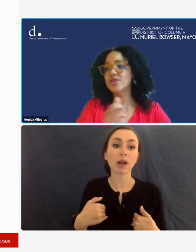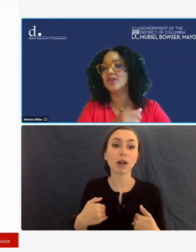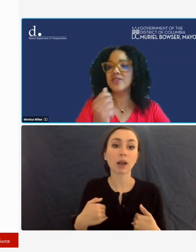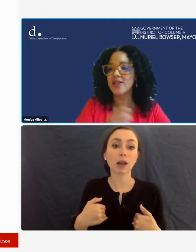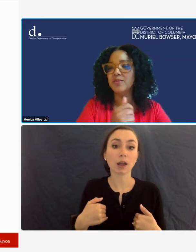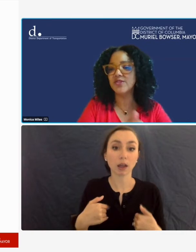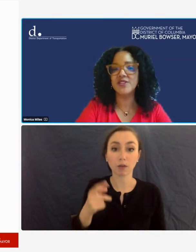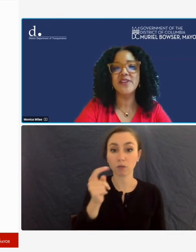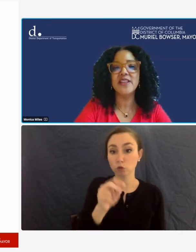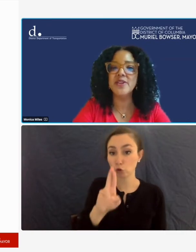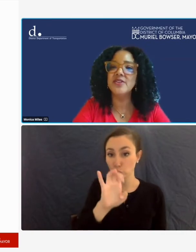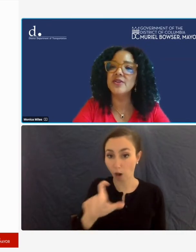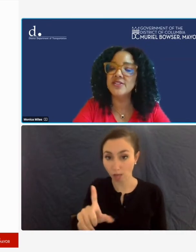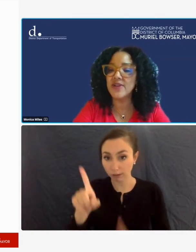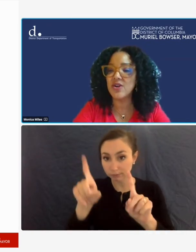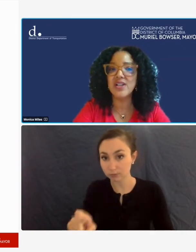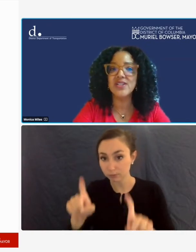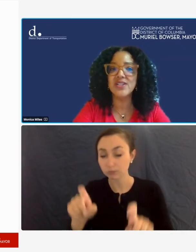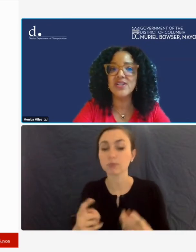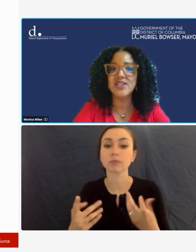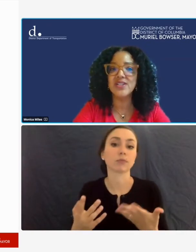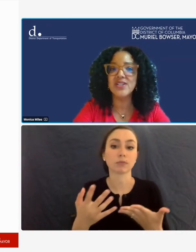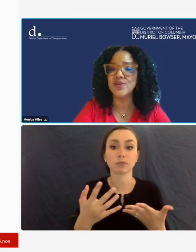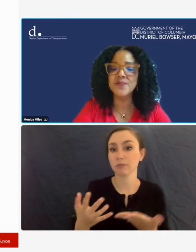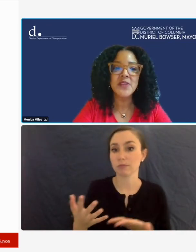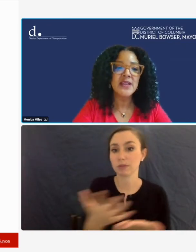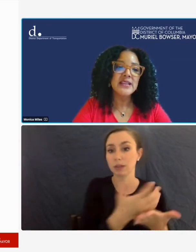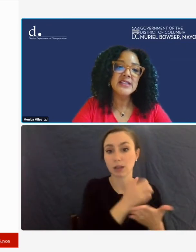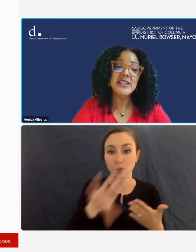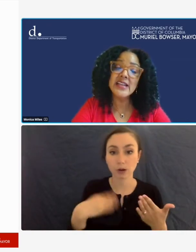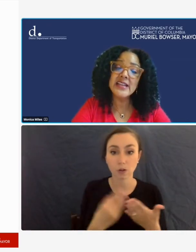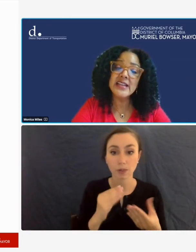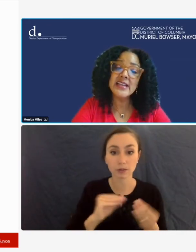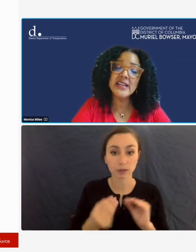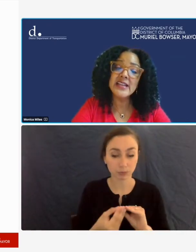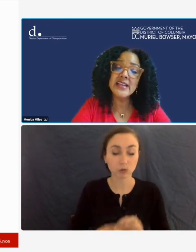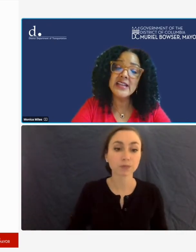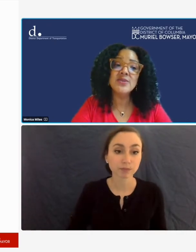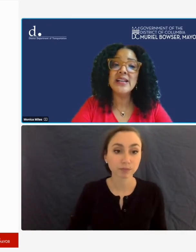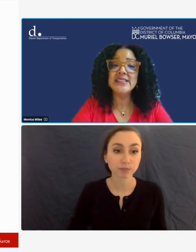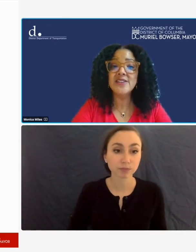numbers for developing your indirect cost rates schedule so the next state step is to identify